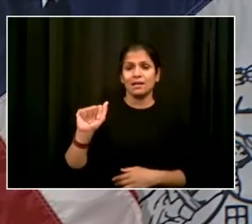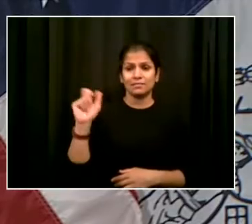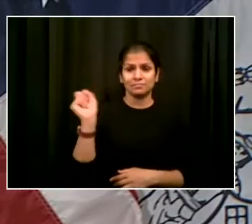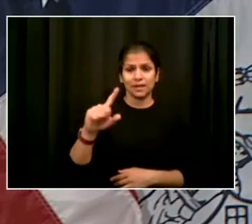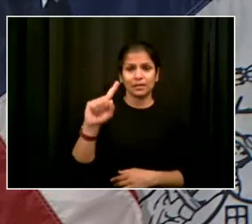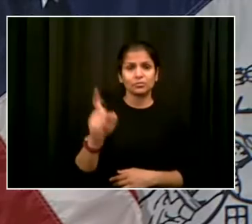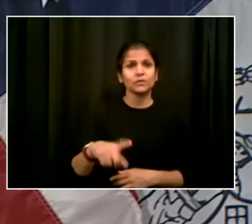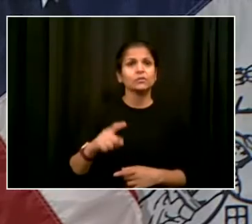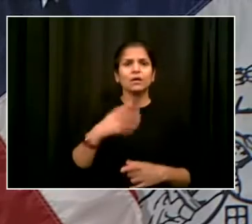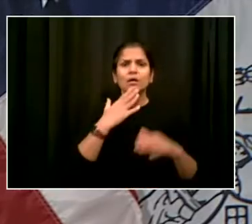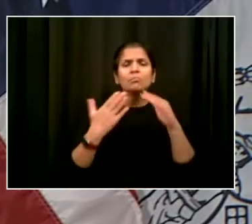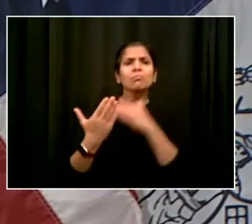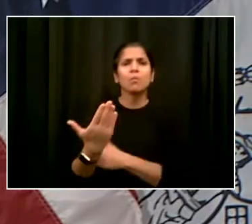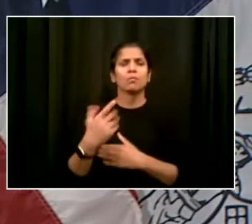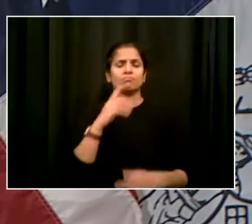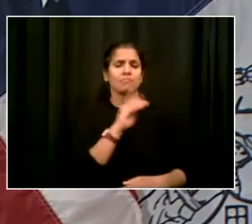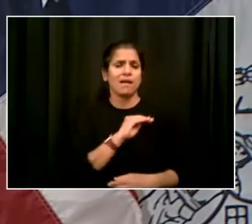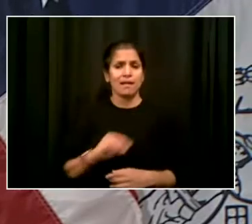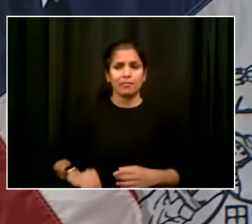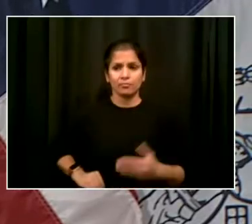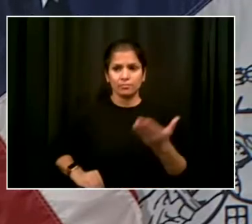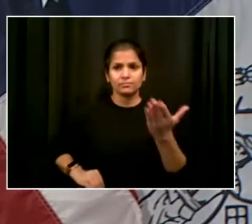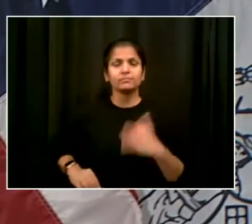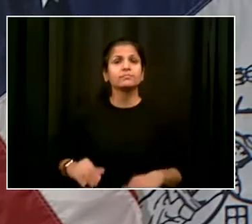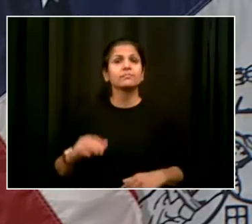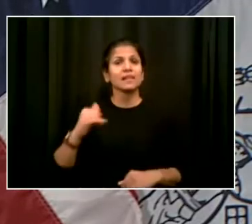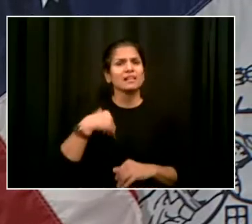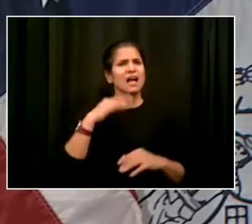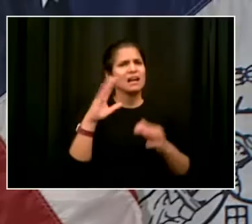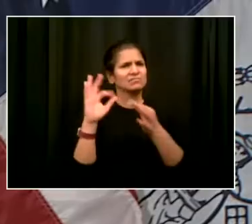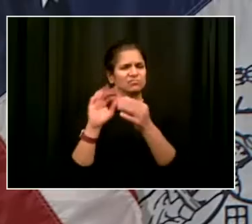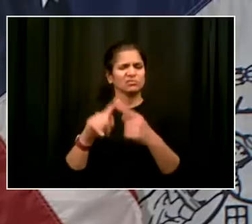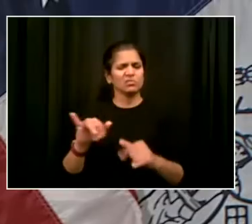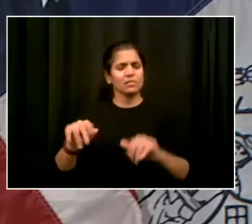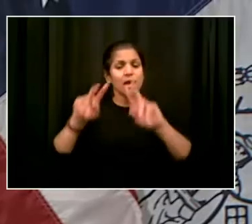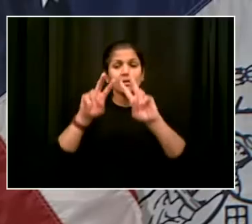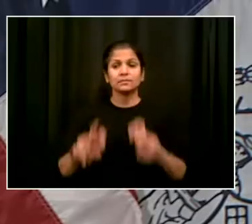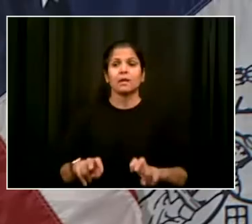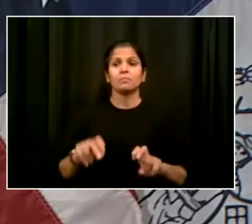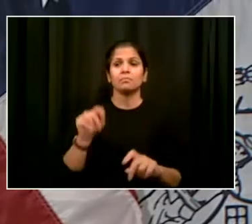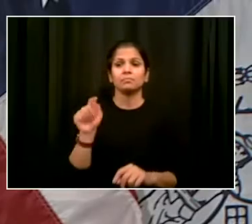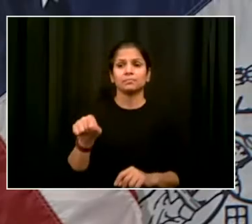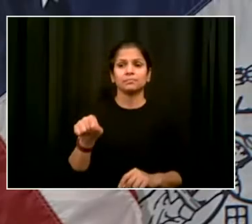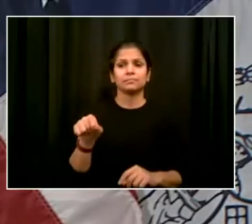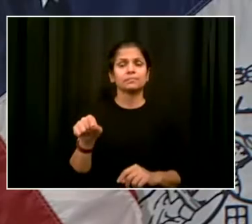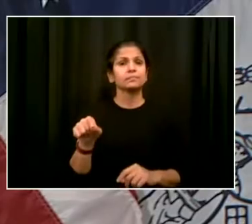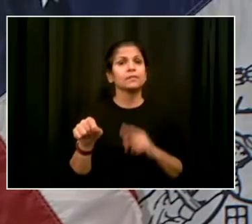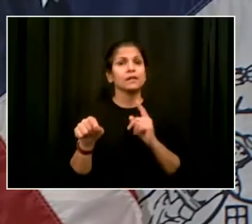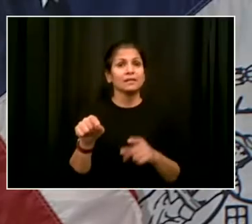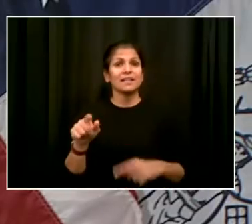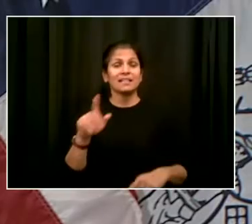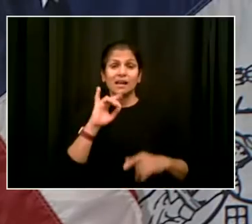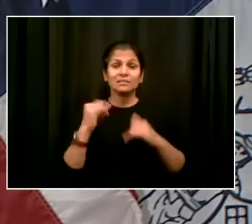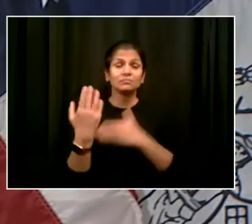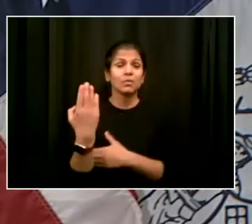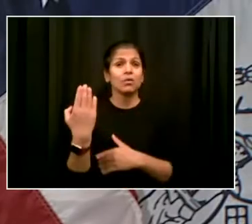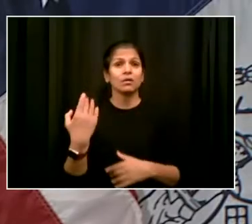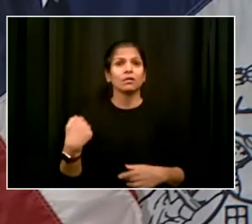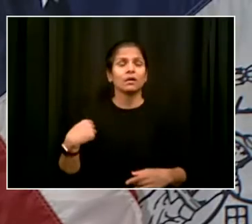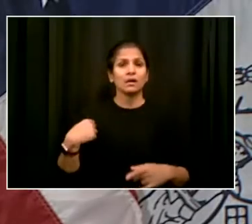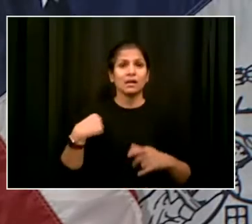Reporterr: